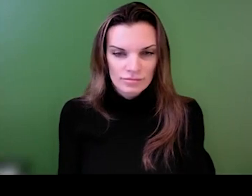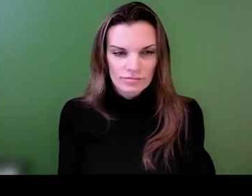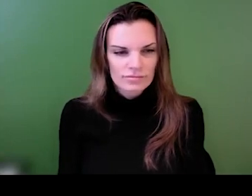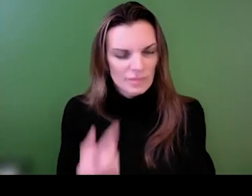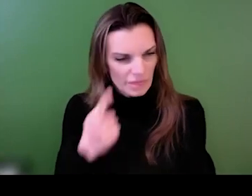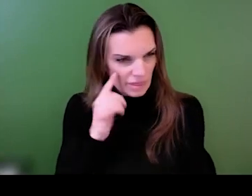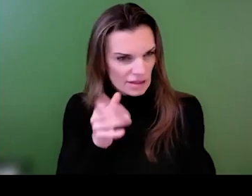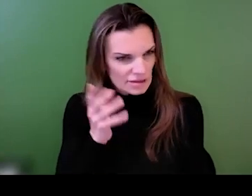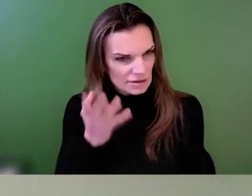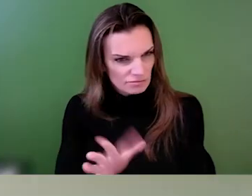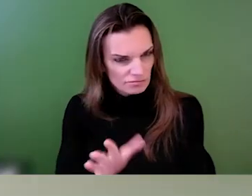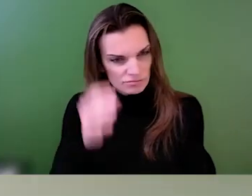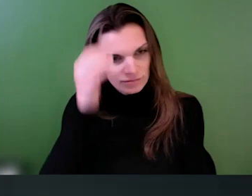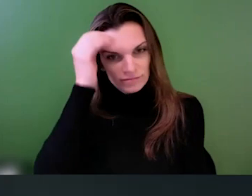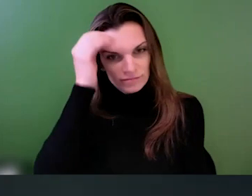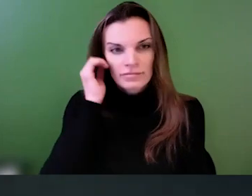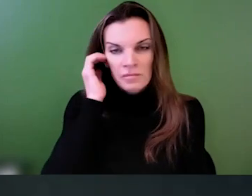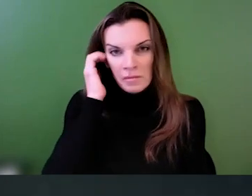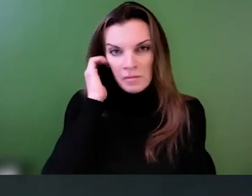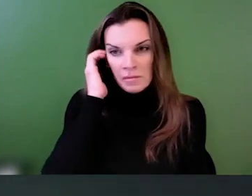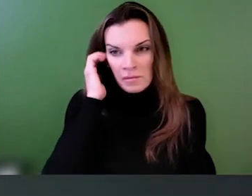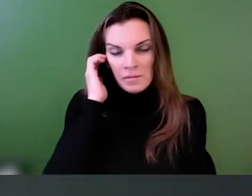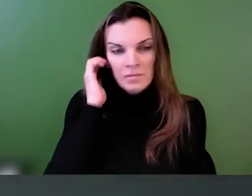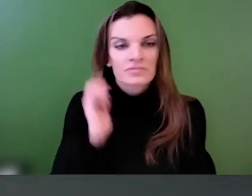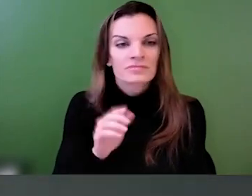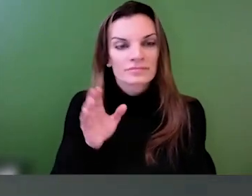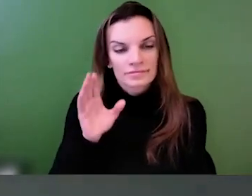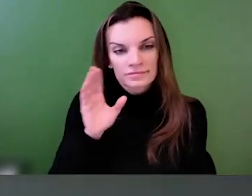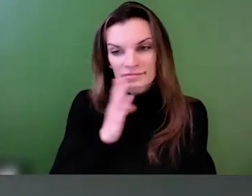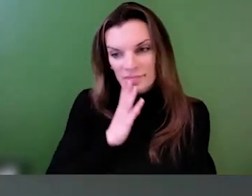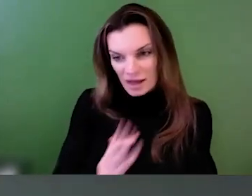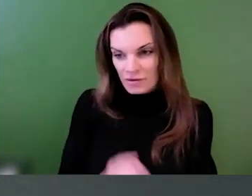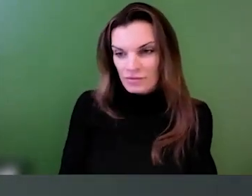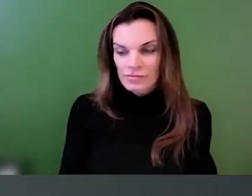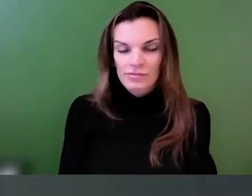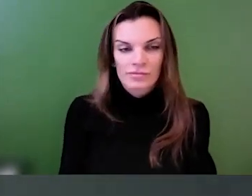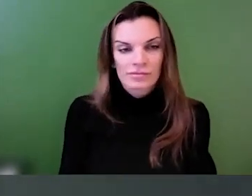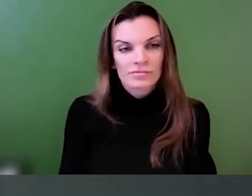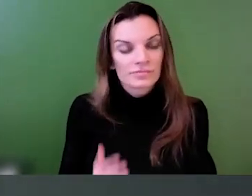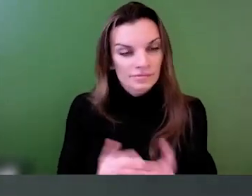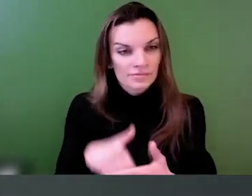that one. Great, thank you. Our next question, I